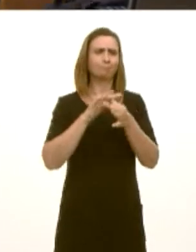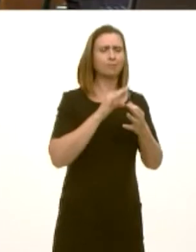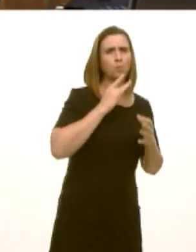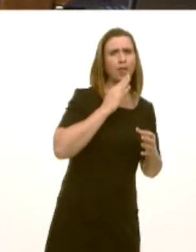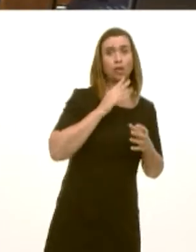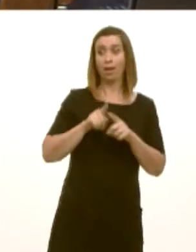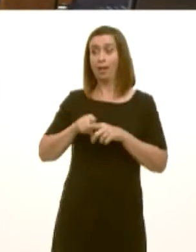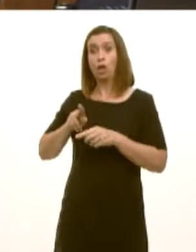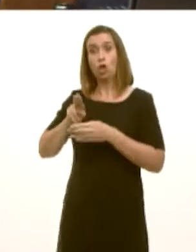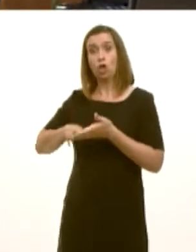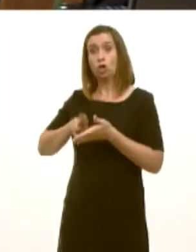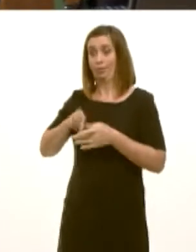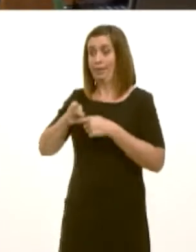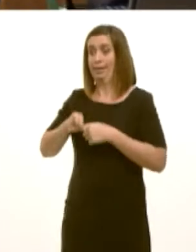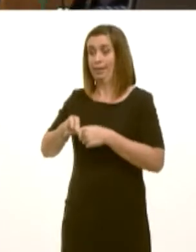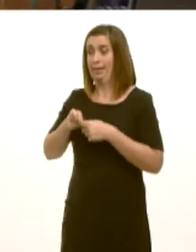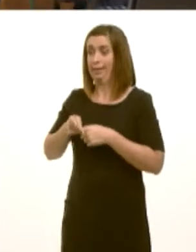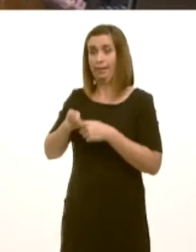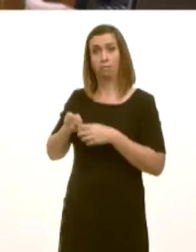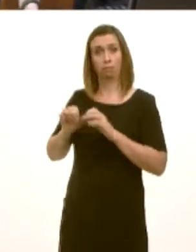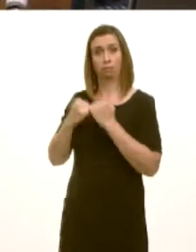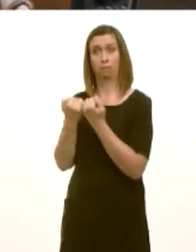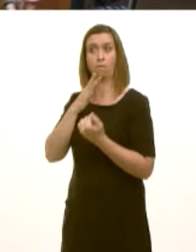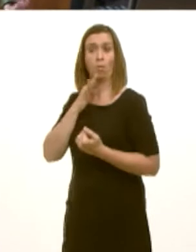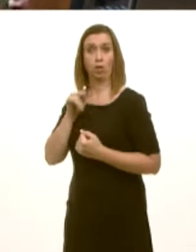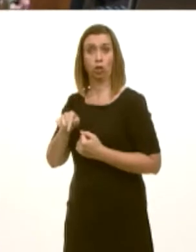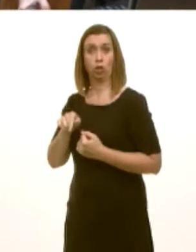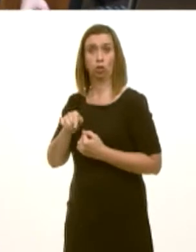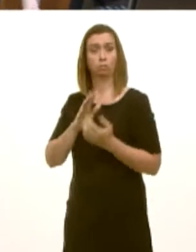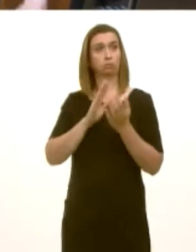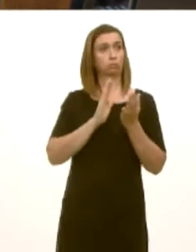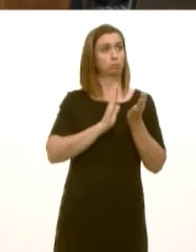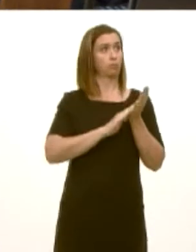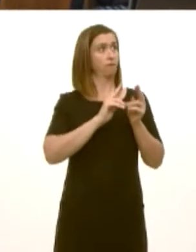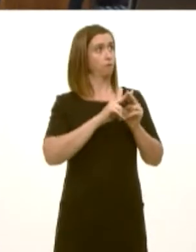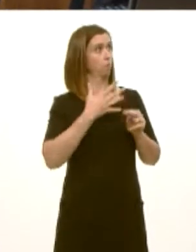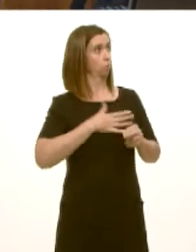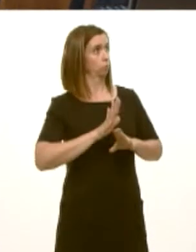opportunities available for parents to access Welsh-medium education for their children,